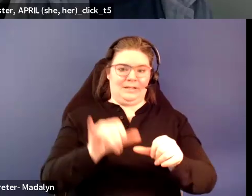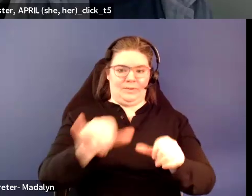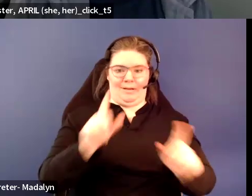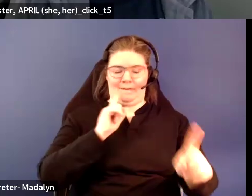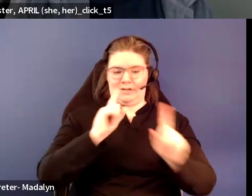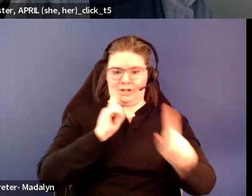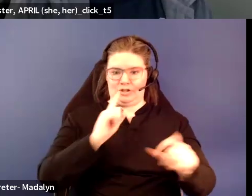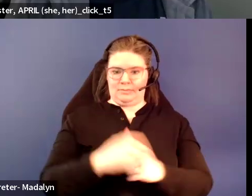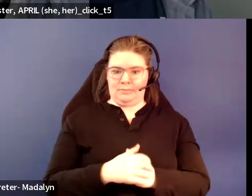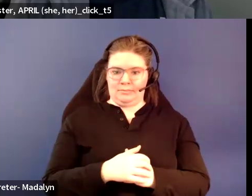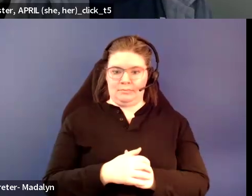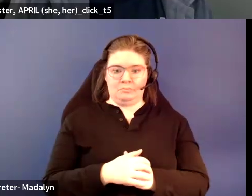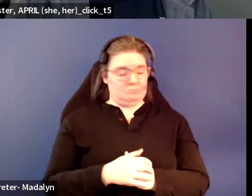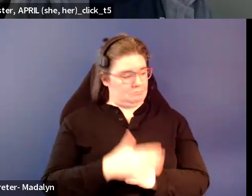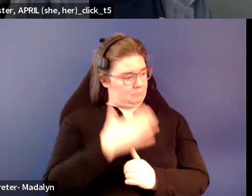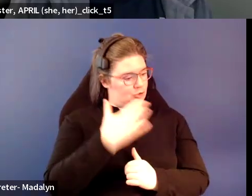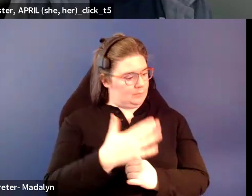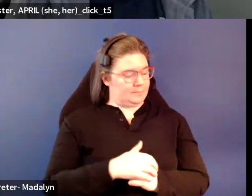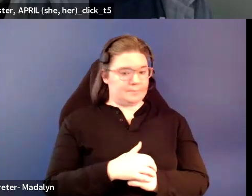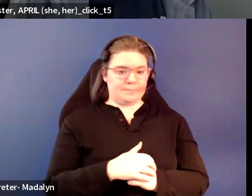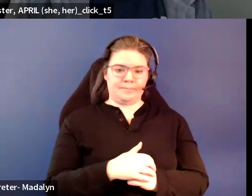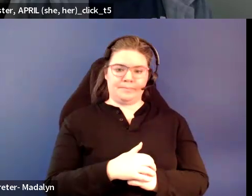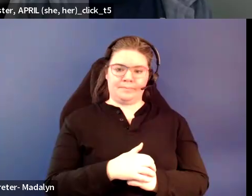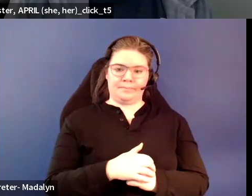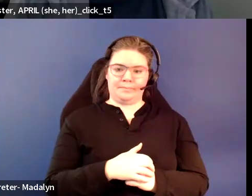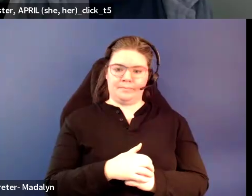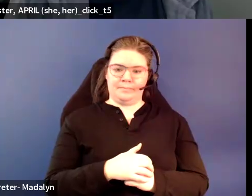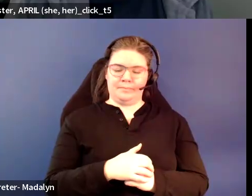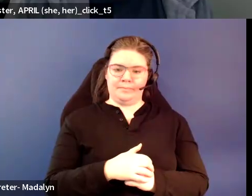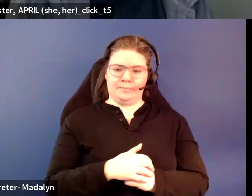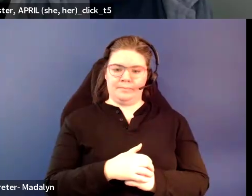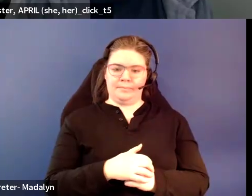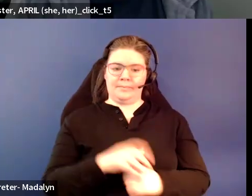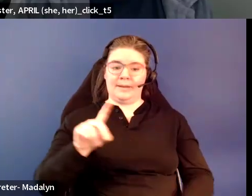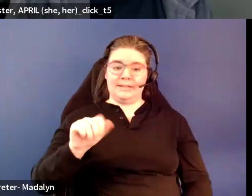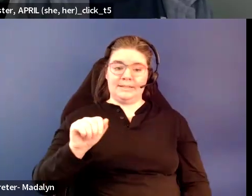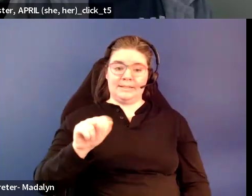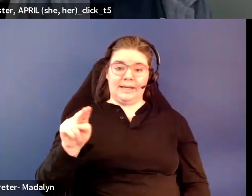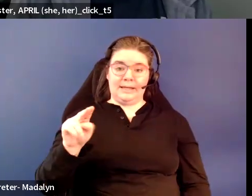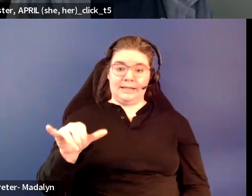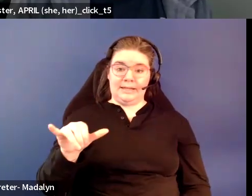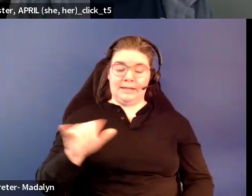Carolyn Grawi: That's good. Carolyn Grawi: Get Danny Danny on our team does a lot